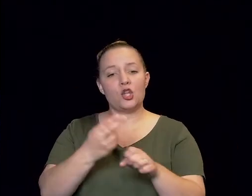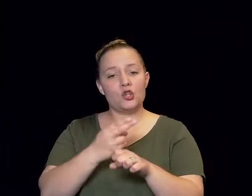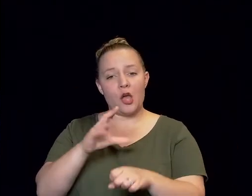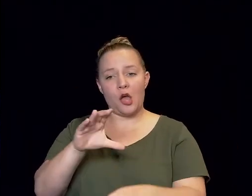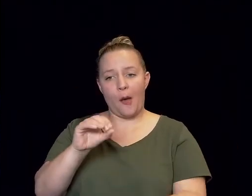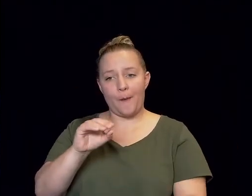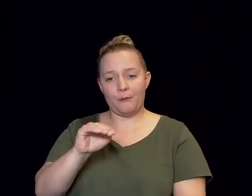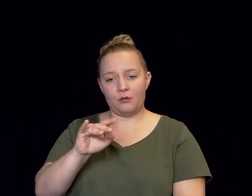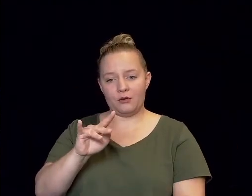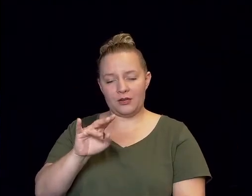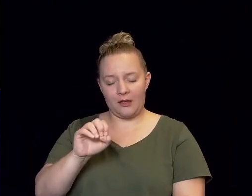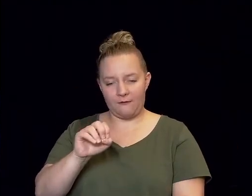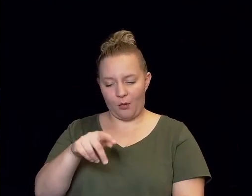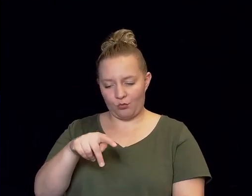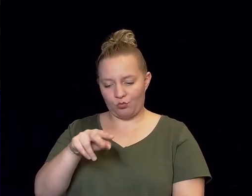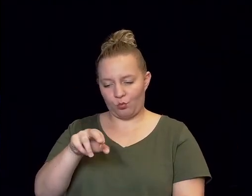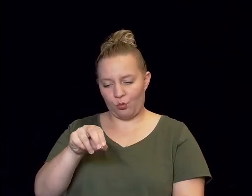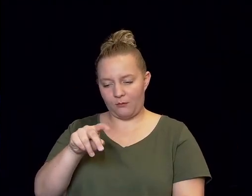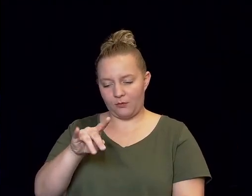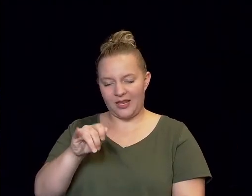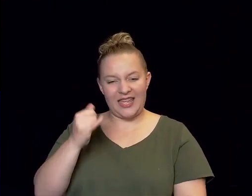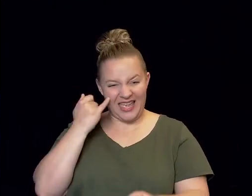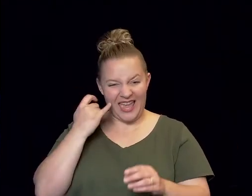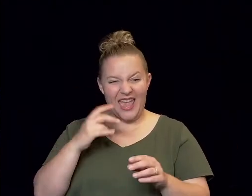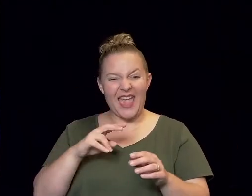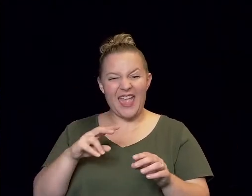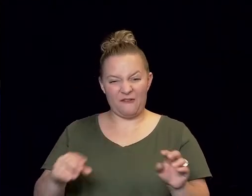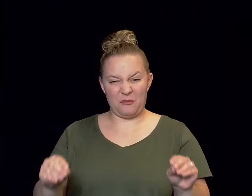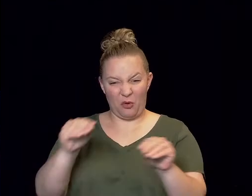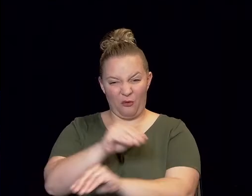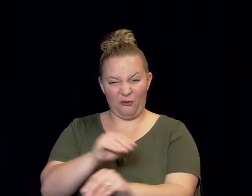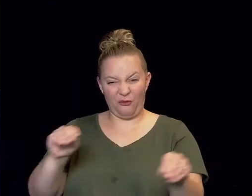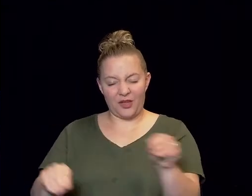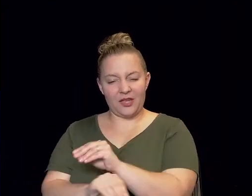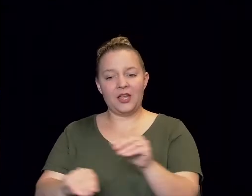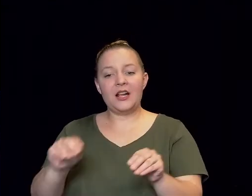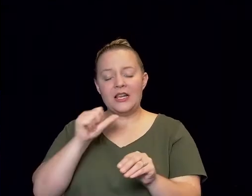know that when I switch those two things around it doesn't change the value. Okay, the distributive